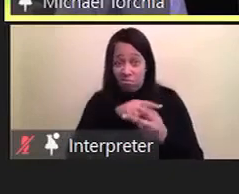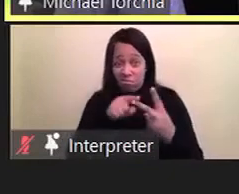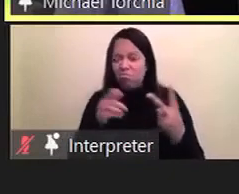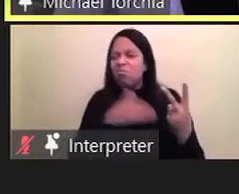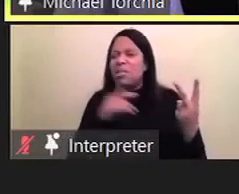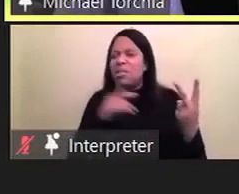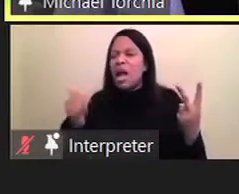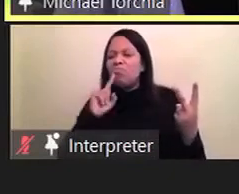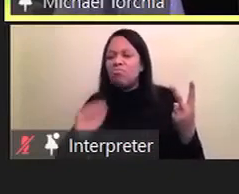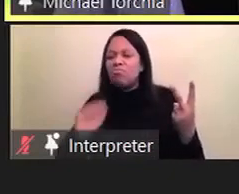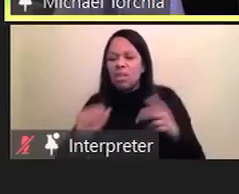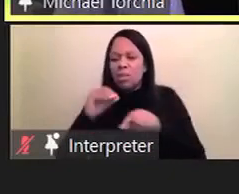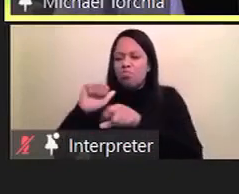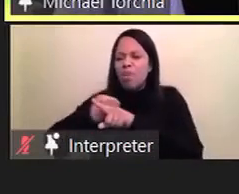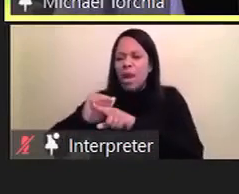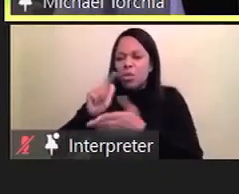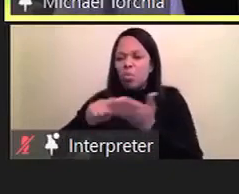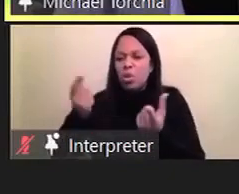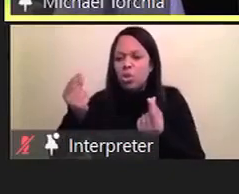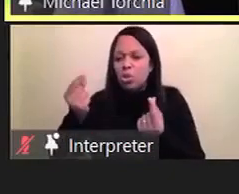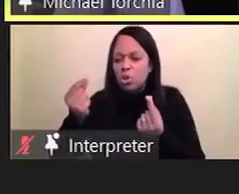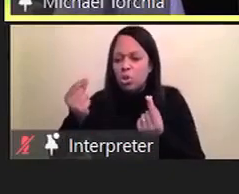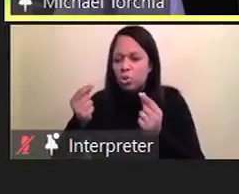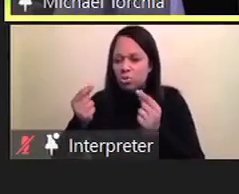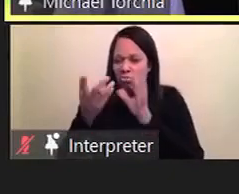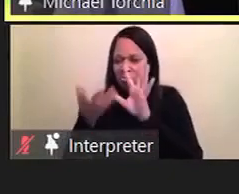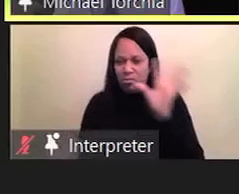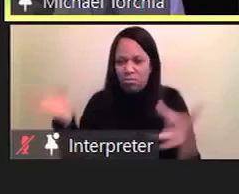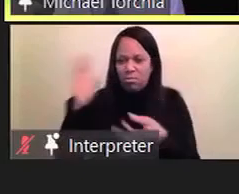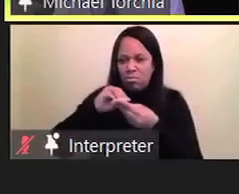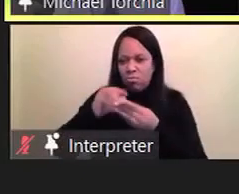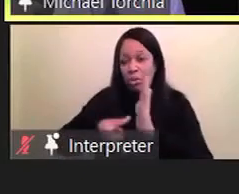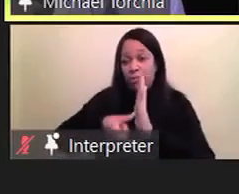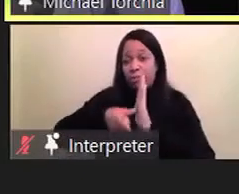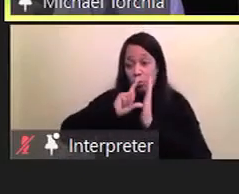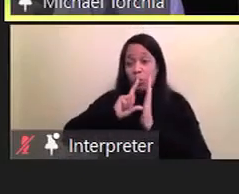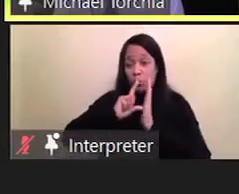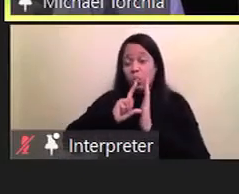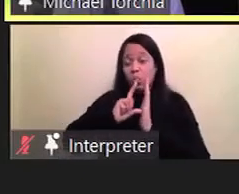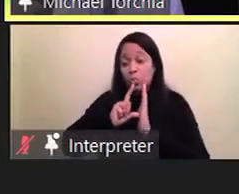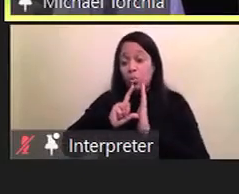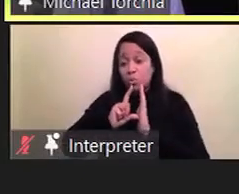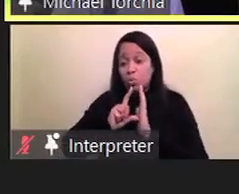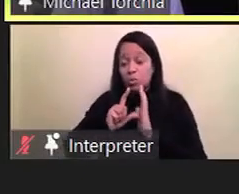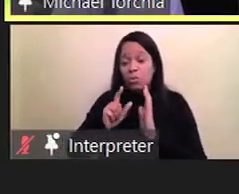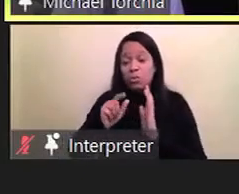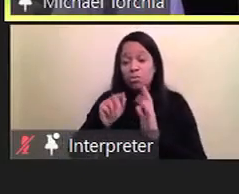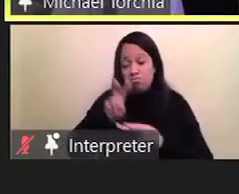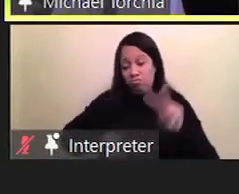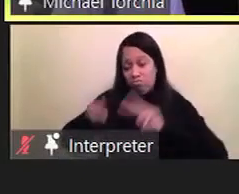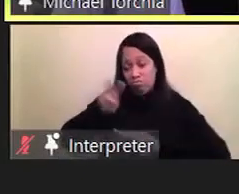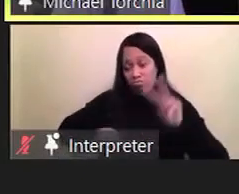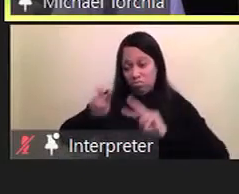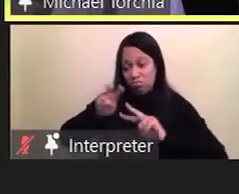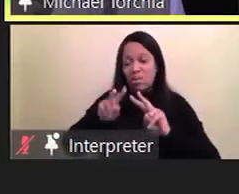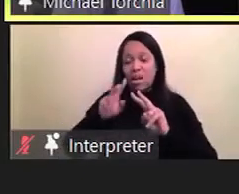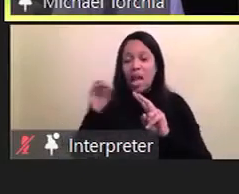And you look at all of those types of protocols and try to figure out, are there holes?